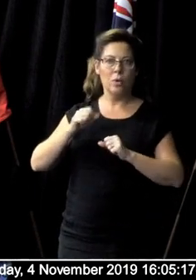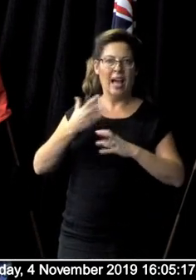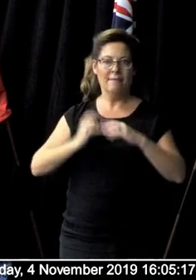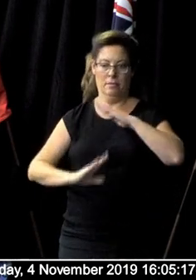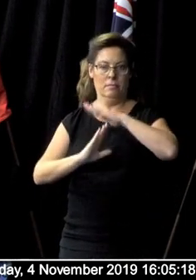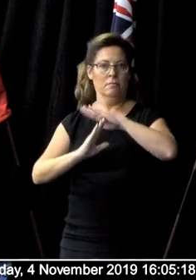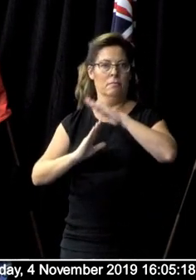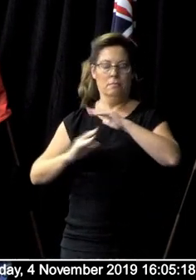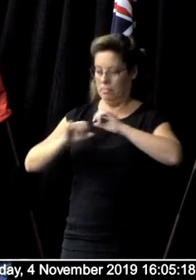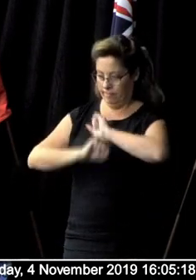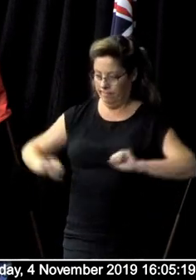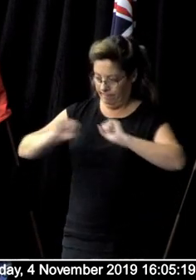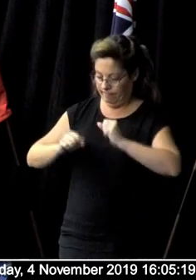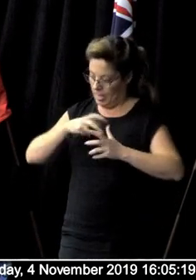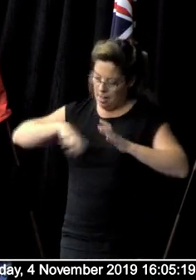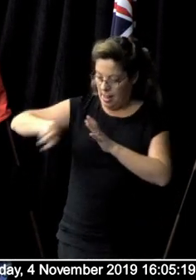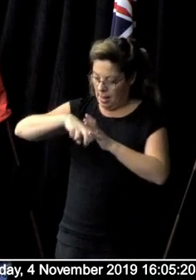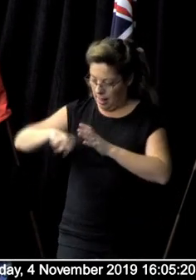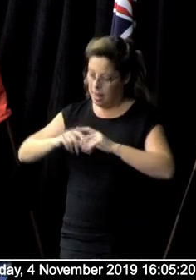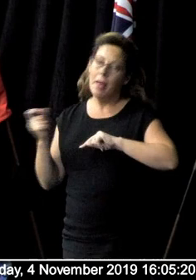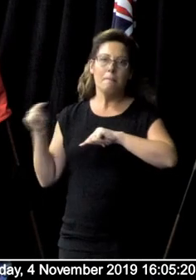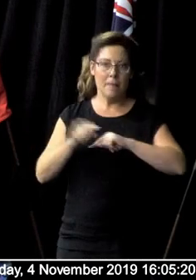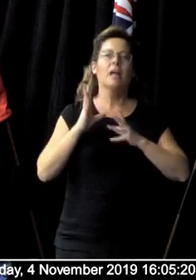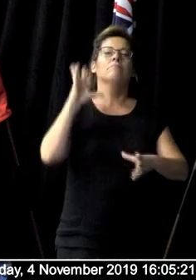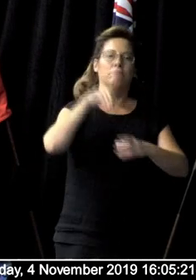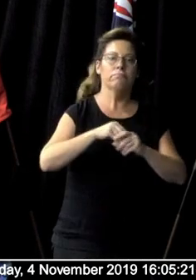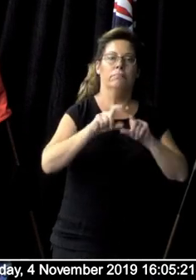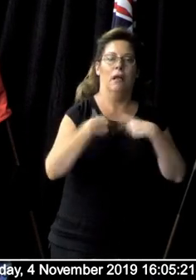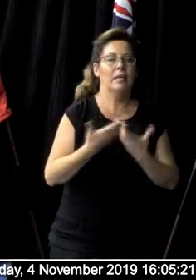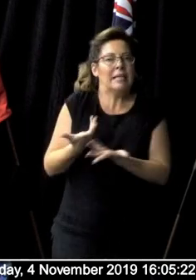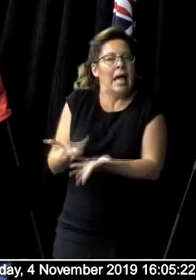not only physical access but those other access requirements met.